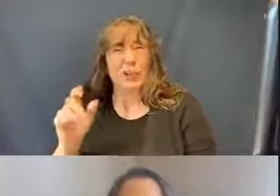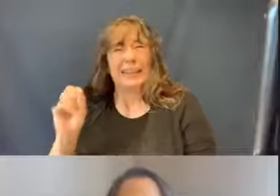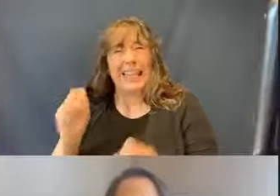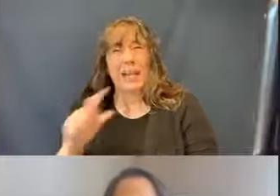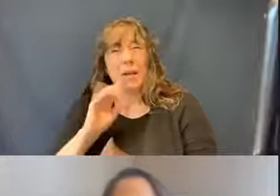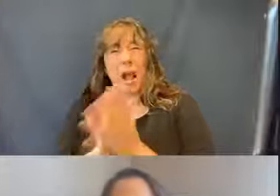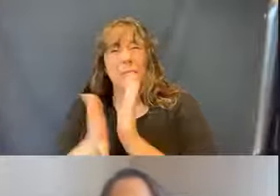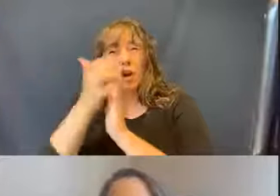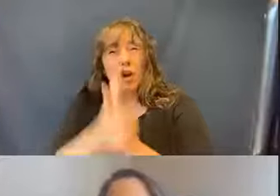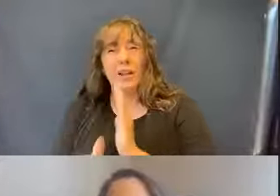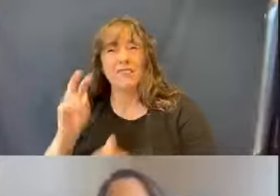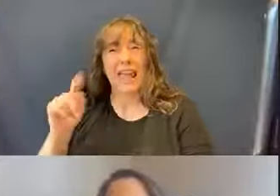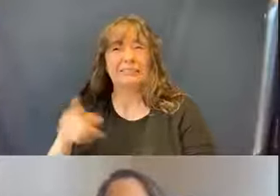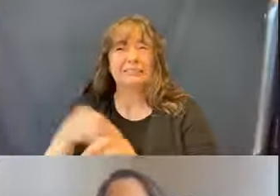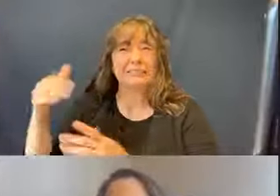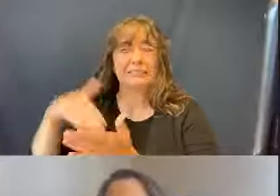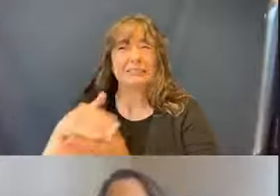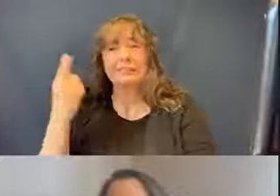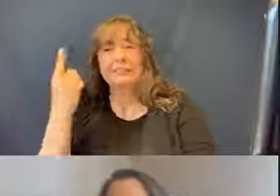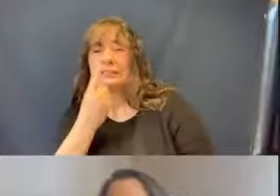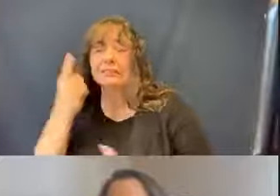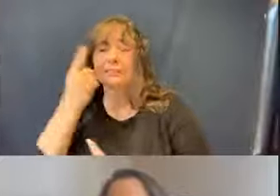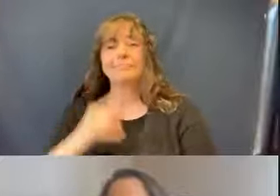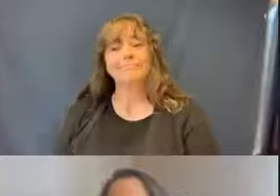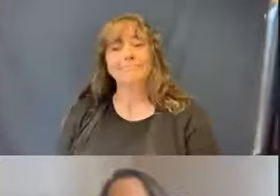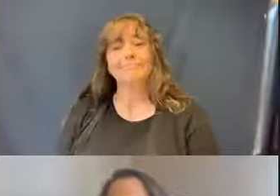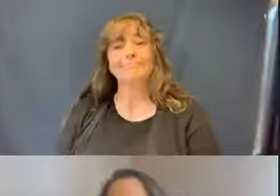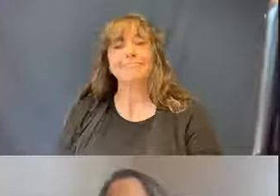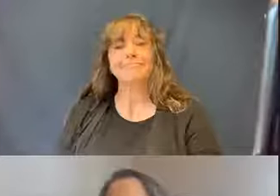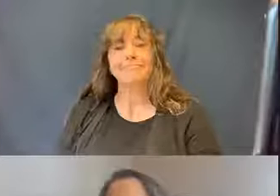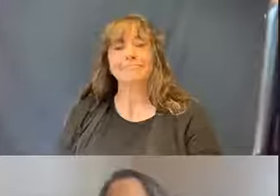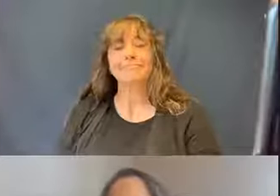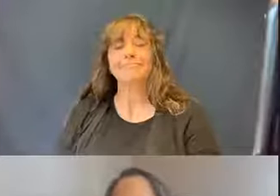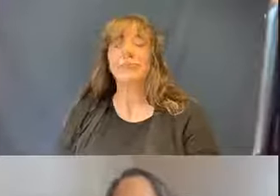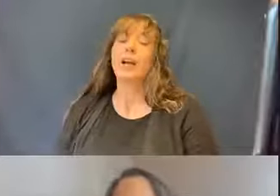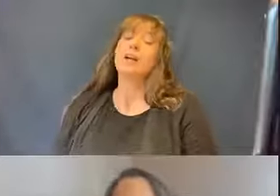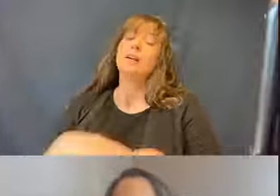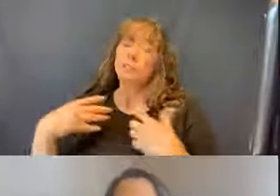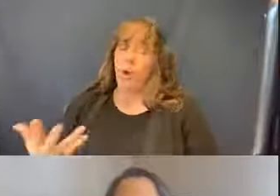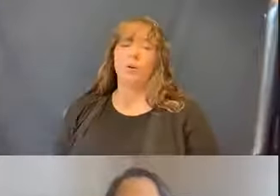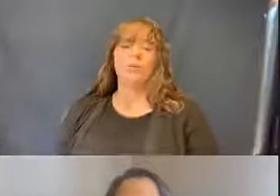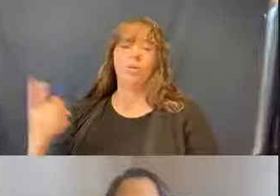ahead. So throughout all this, people started contacting